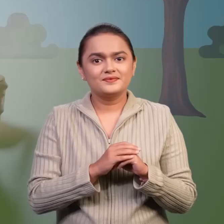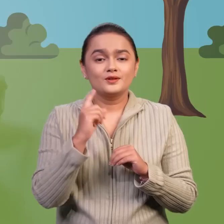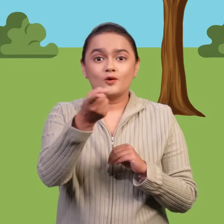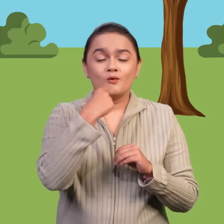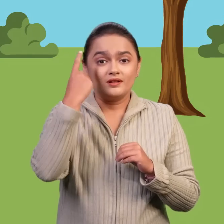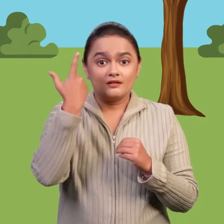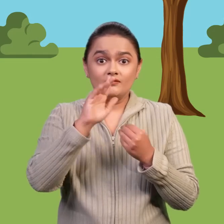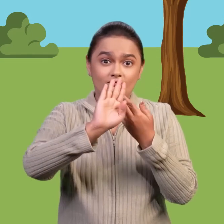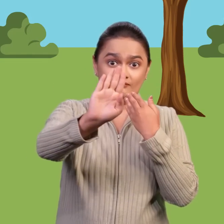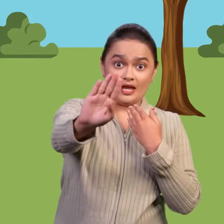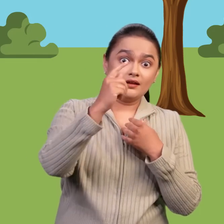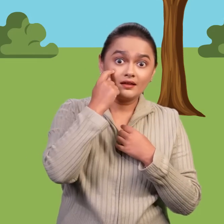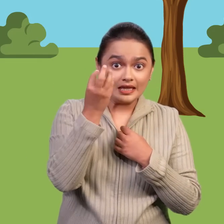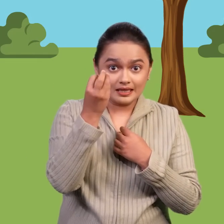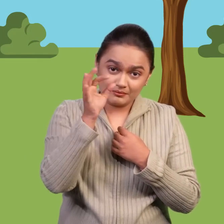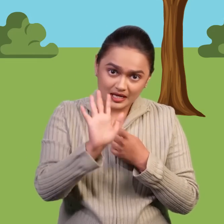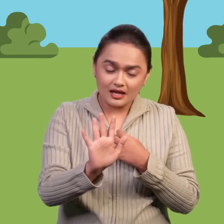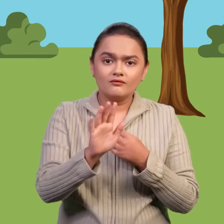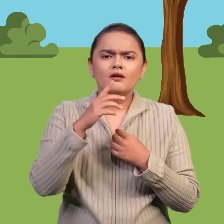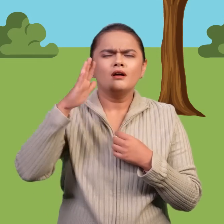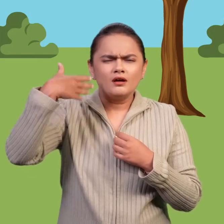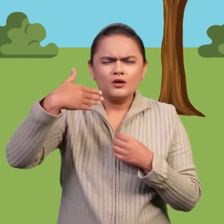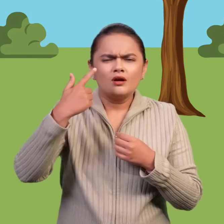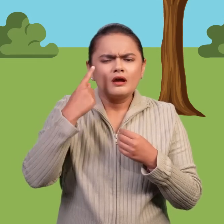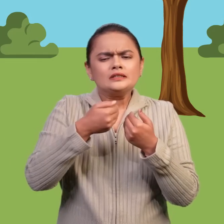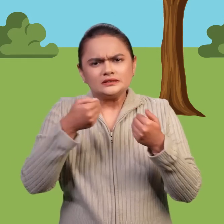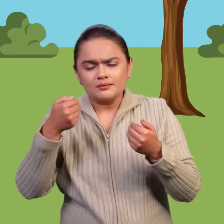Those that have a distance number will then have a separate new number.